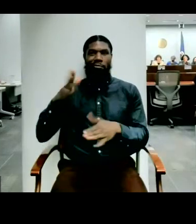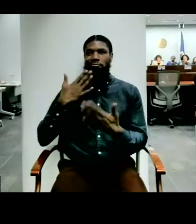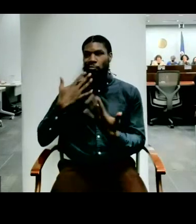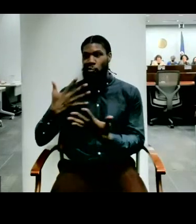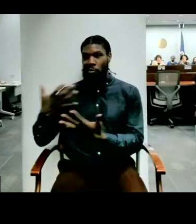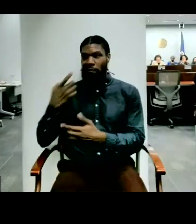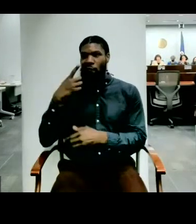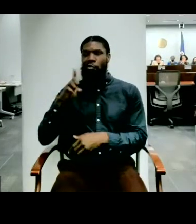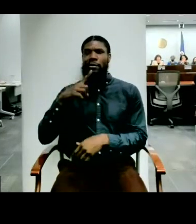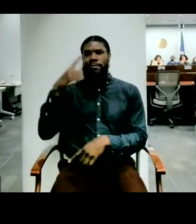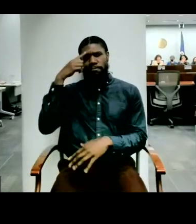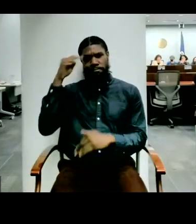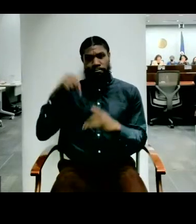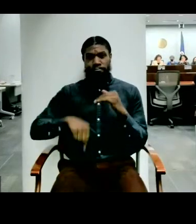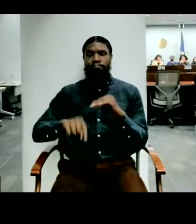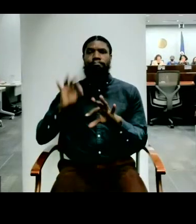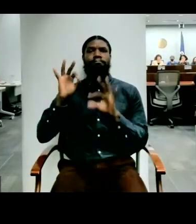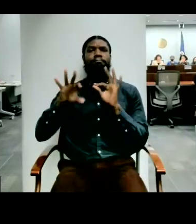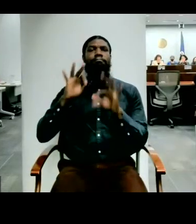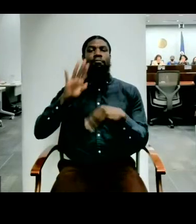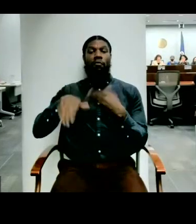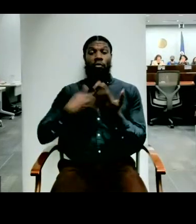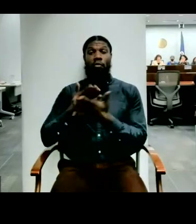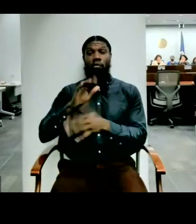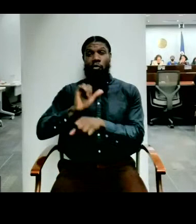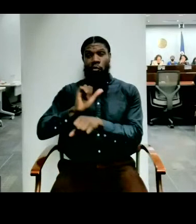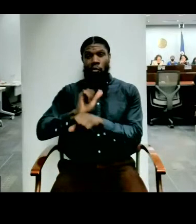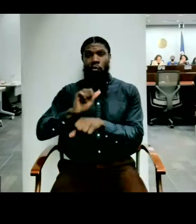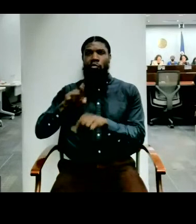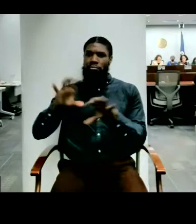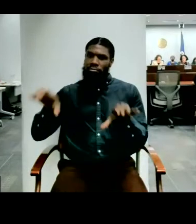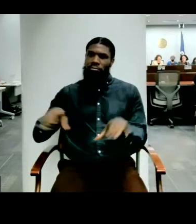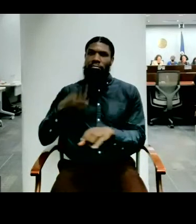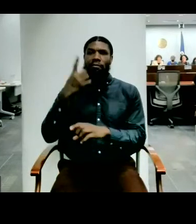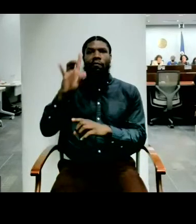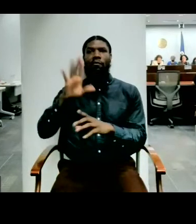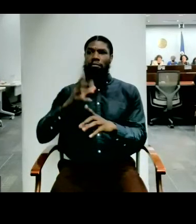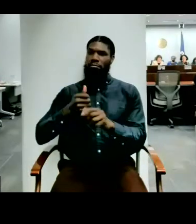insights for all of the work that you do to promote the goals I know we all share,